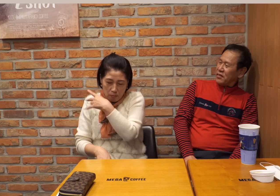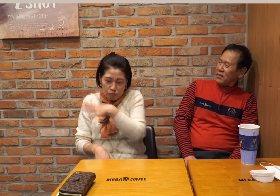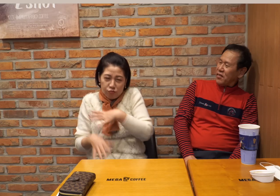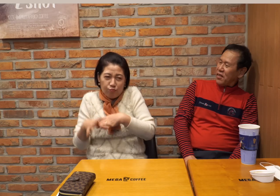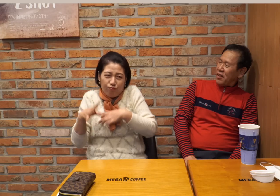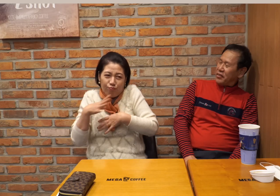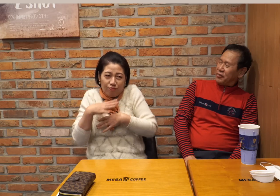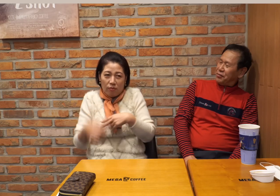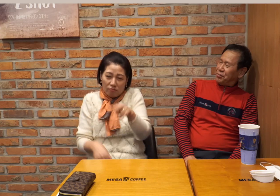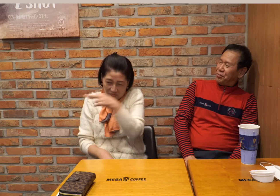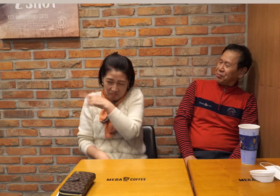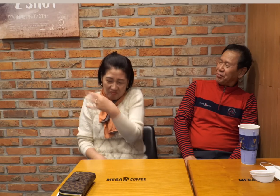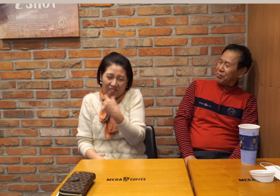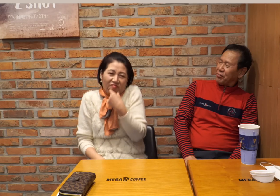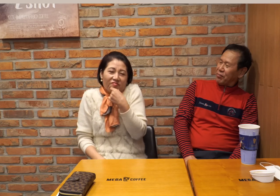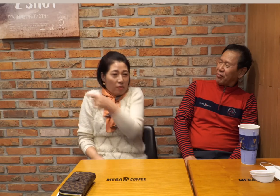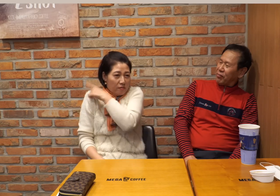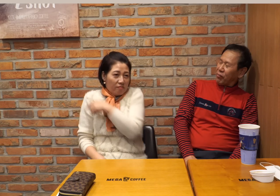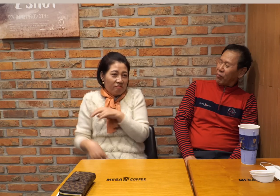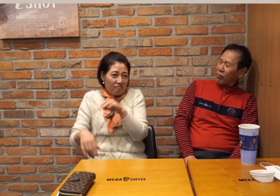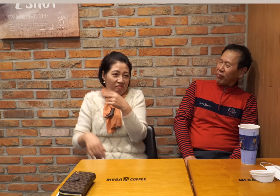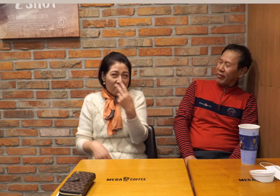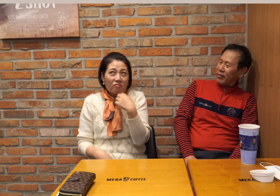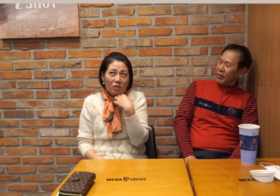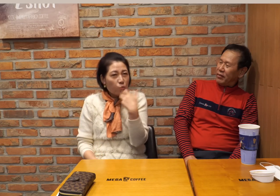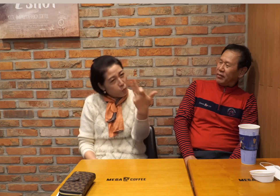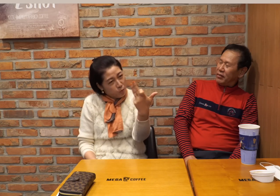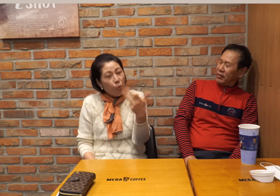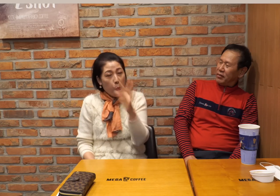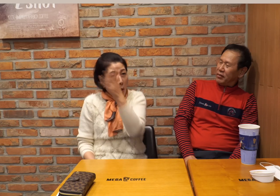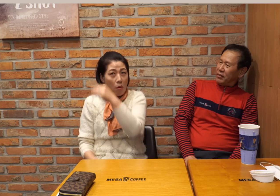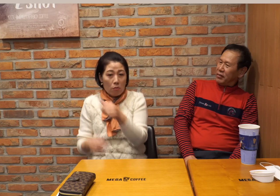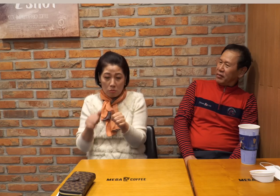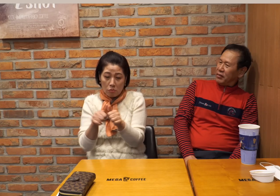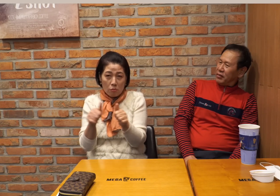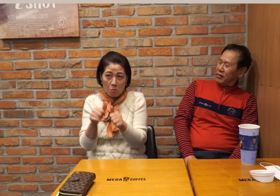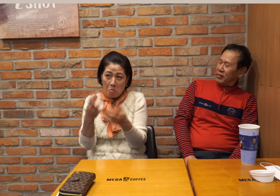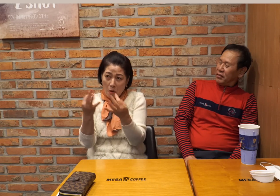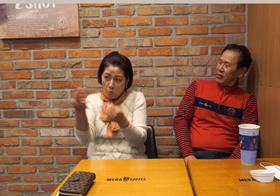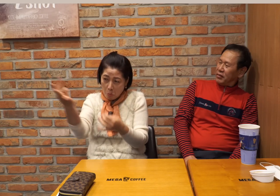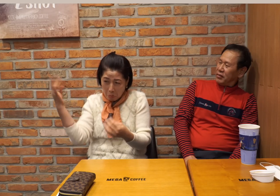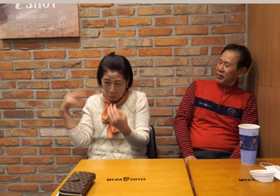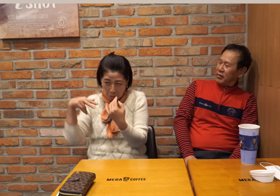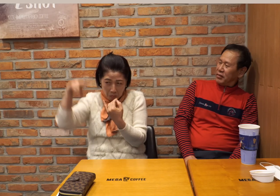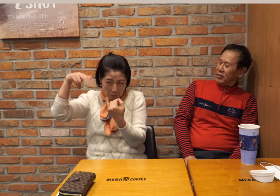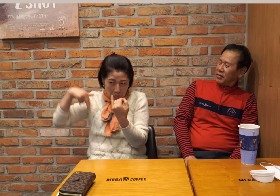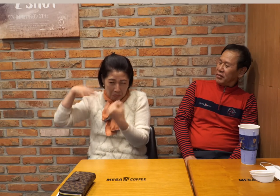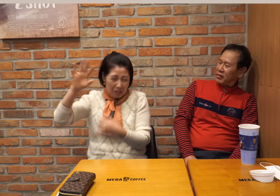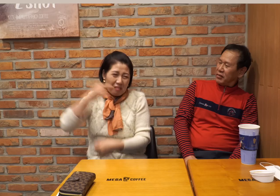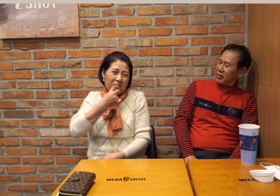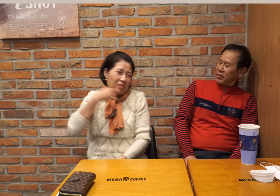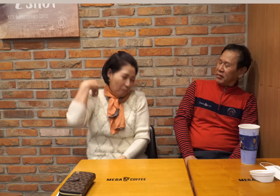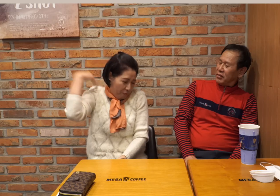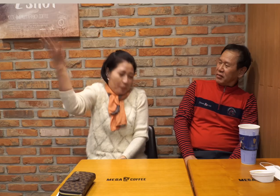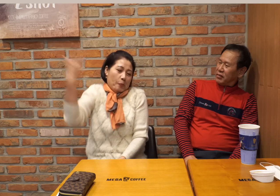and men looked at me as they passed by. I hated how scary it was. I was 18 then, so why not?